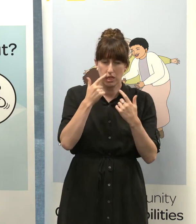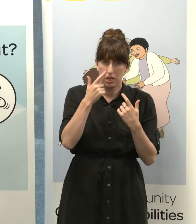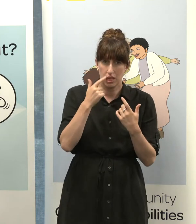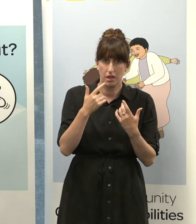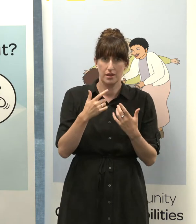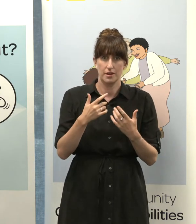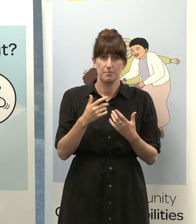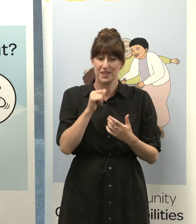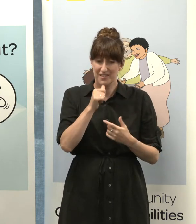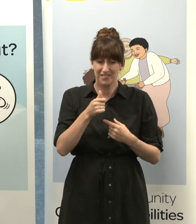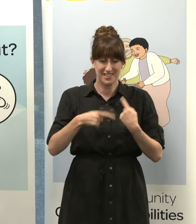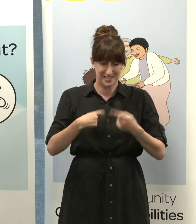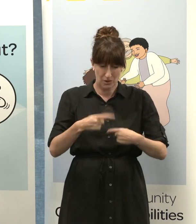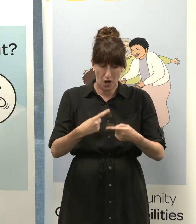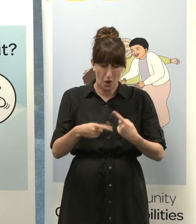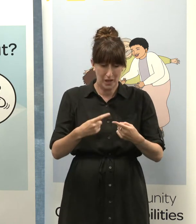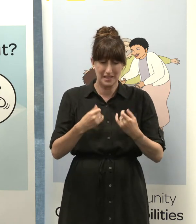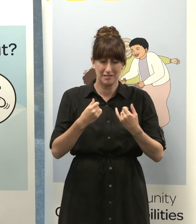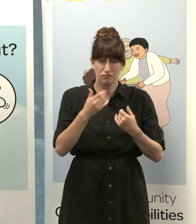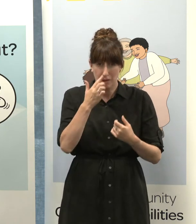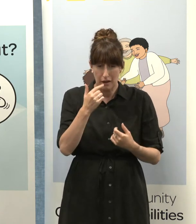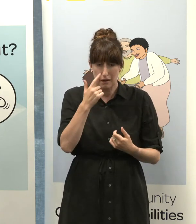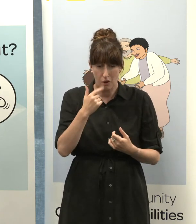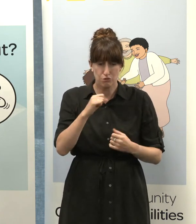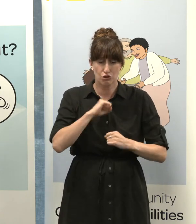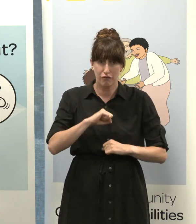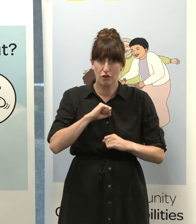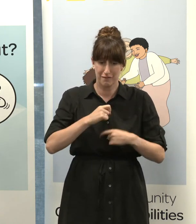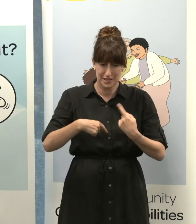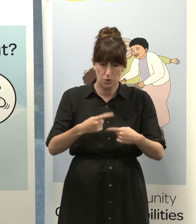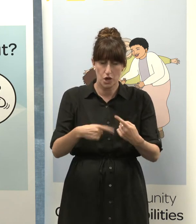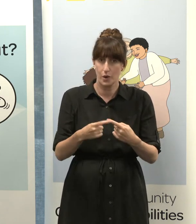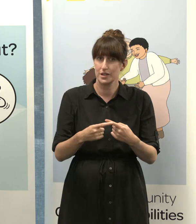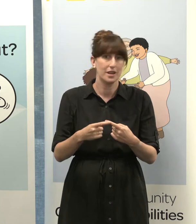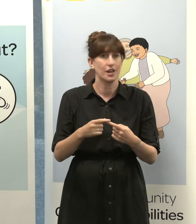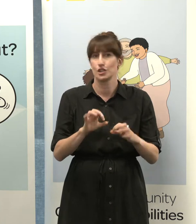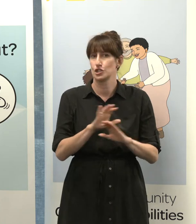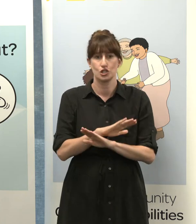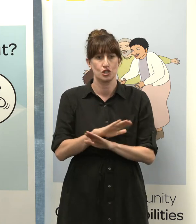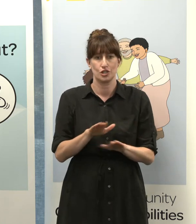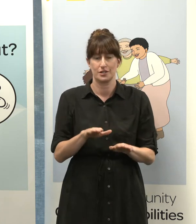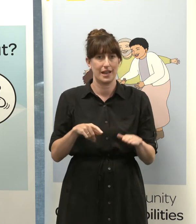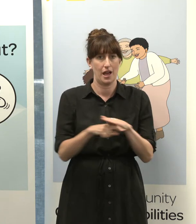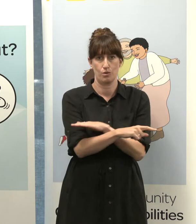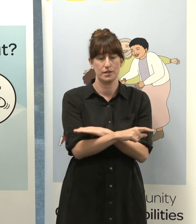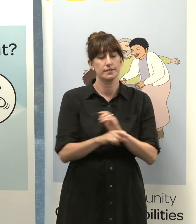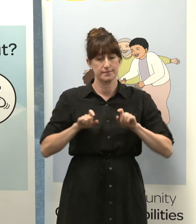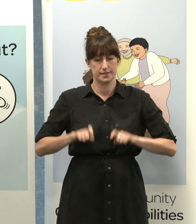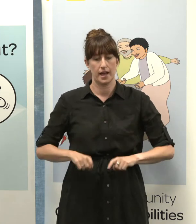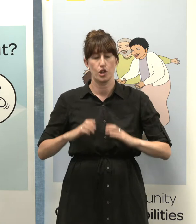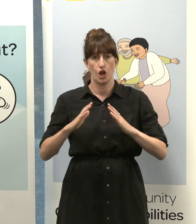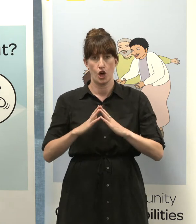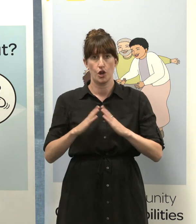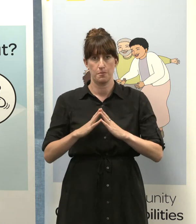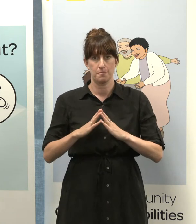whether someone has ongoing symptoms. While we have reduced the isolation period from 10 to 7